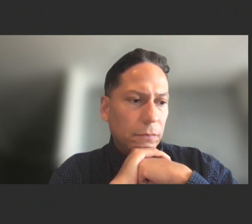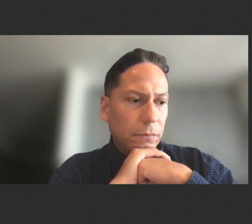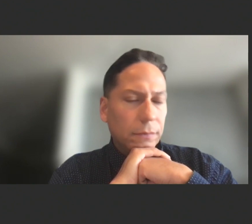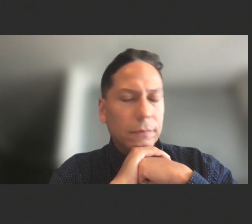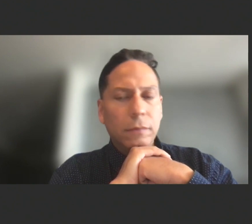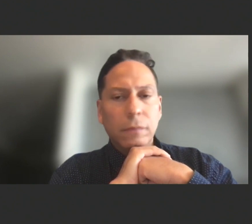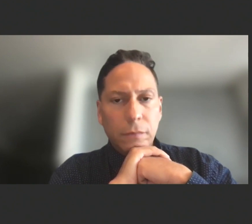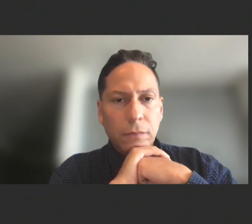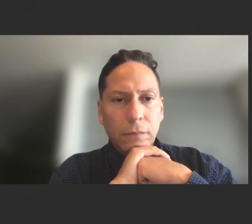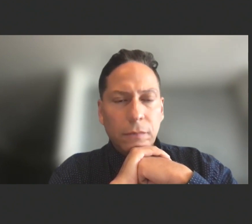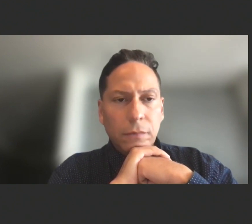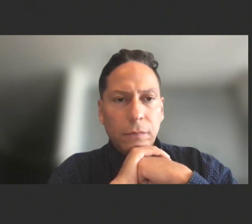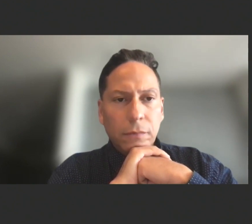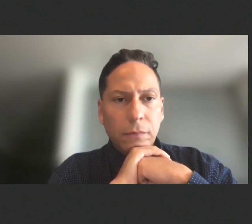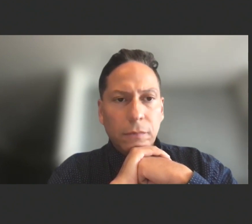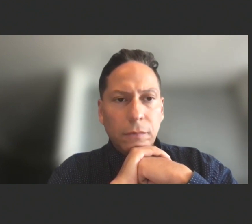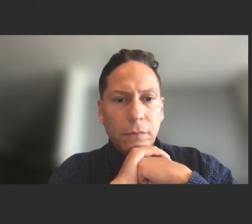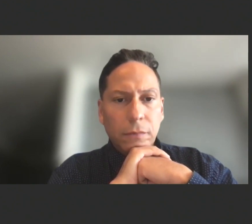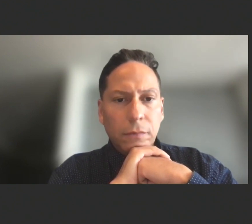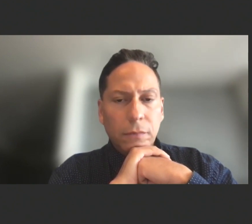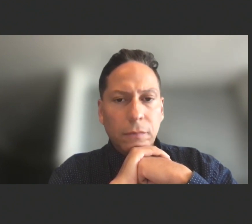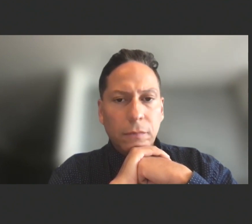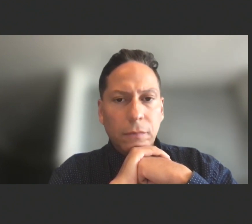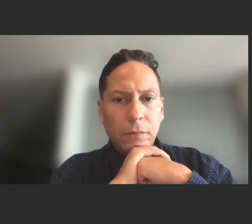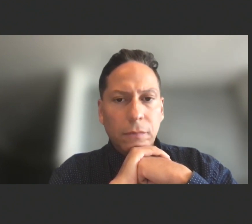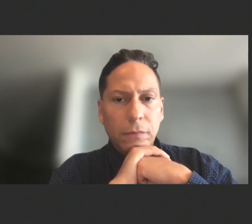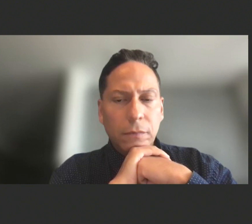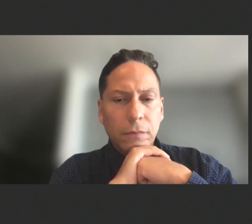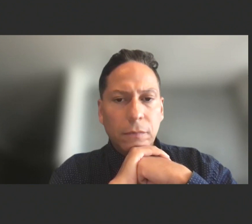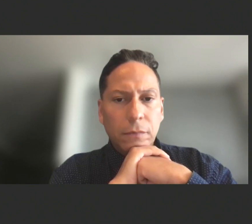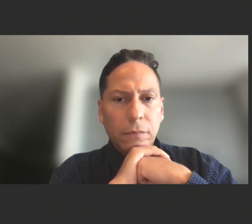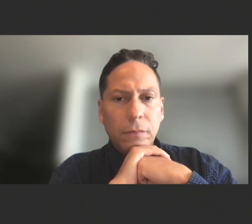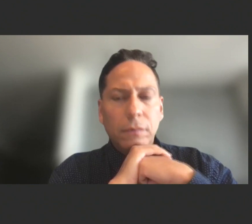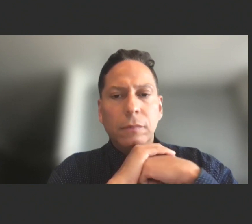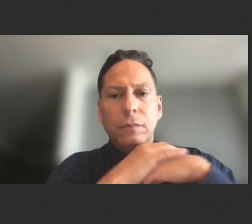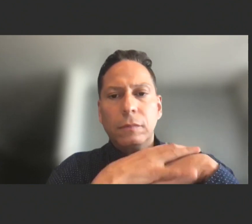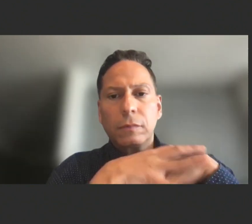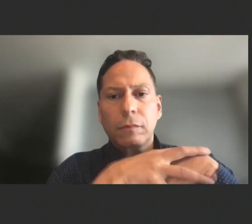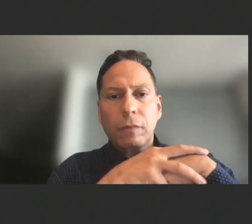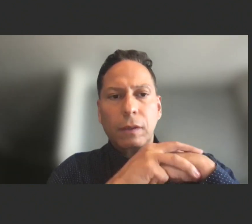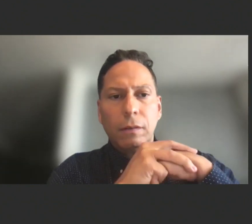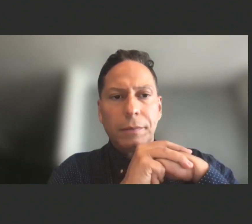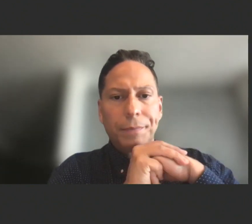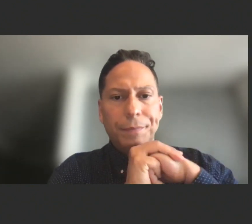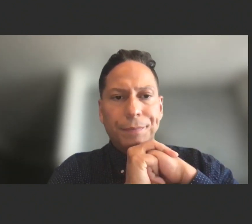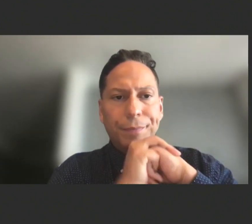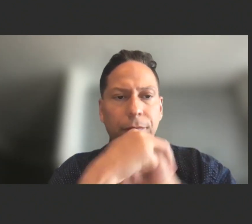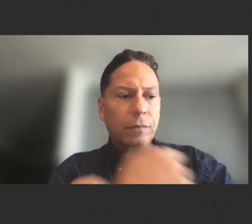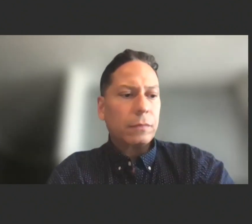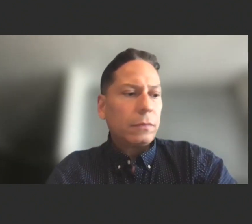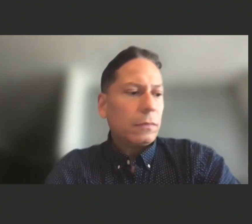I was brought to the thought of what our purpose is here with PACHA and we are here in service, you